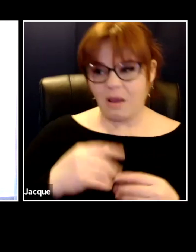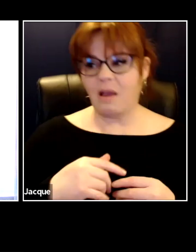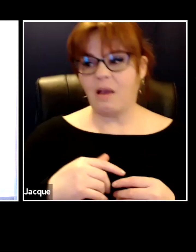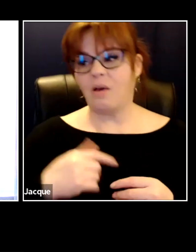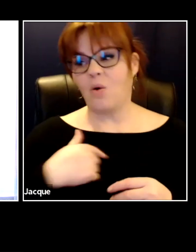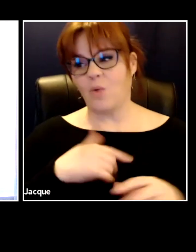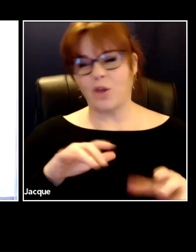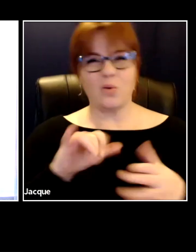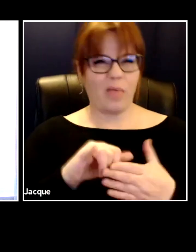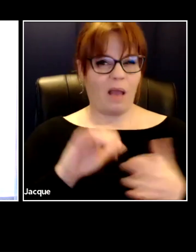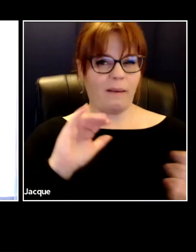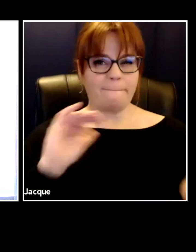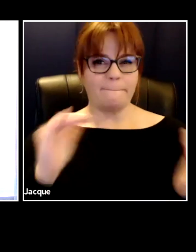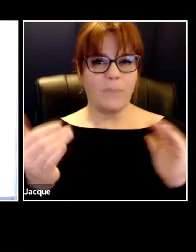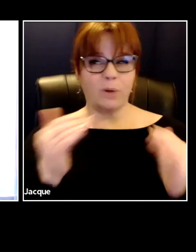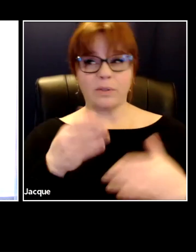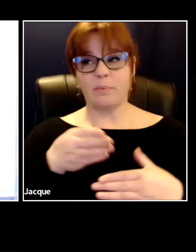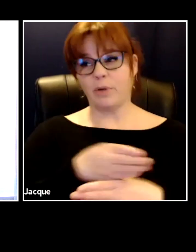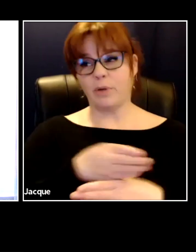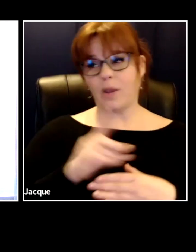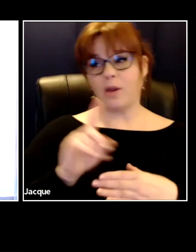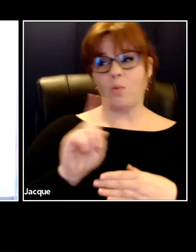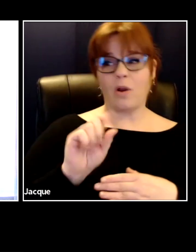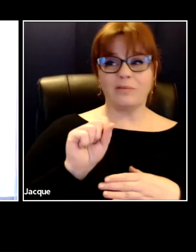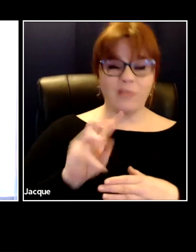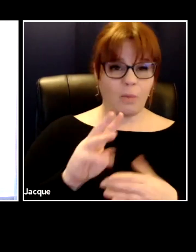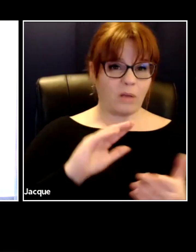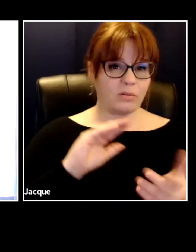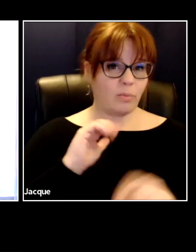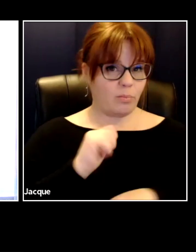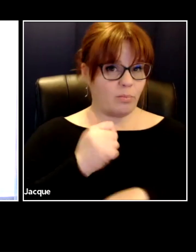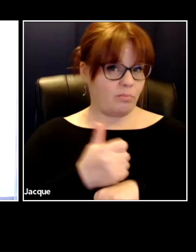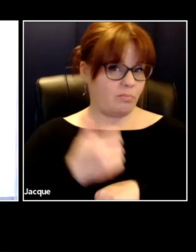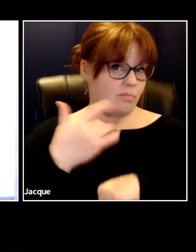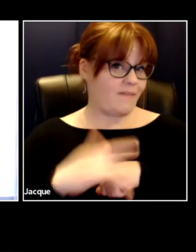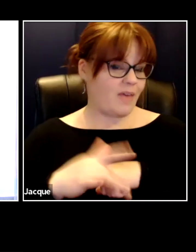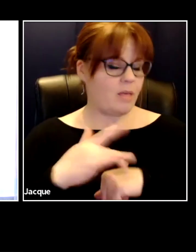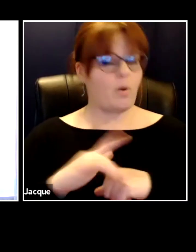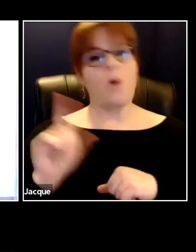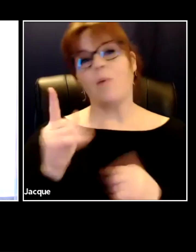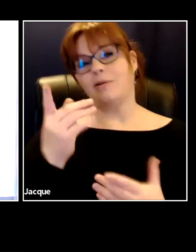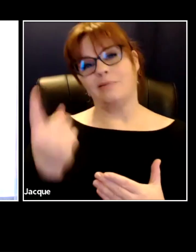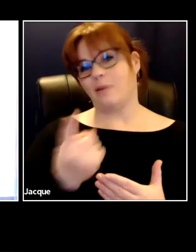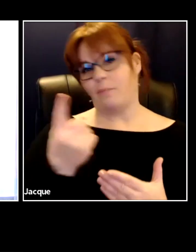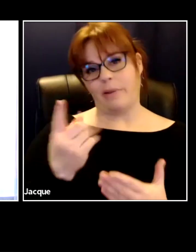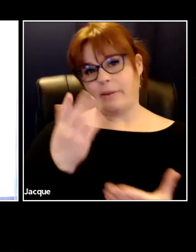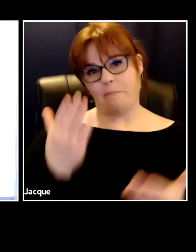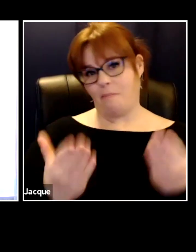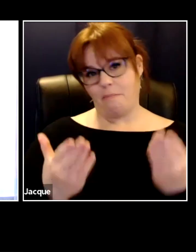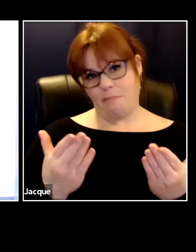comparison between where sidewalks are present and where someone may have to um you know where